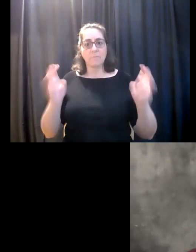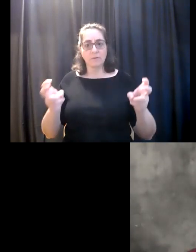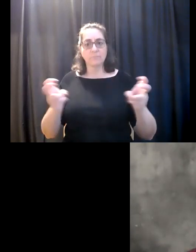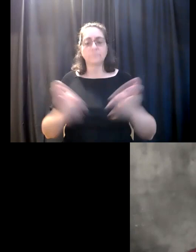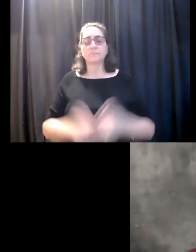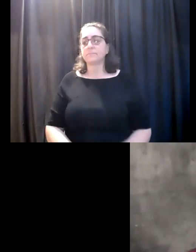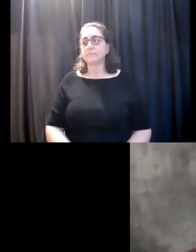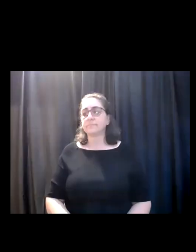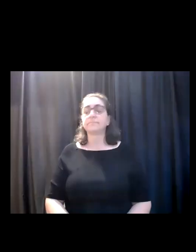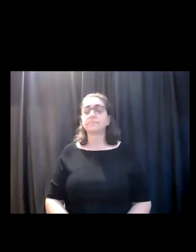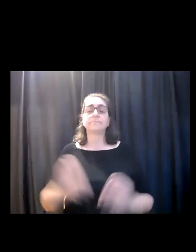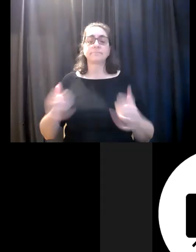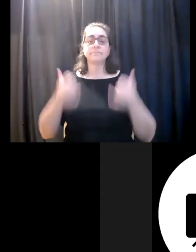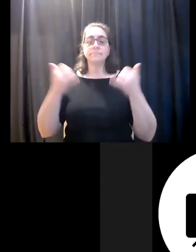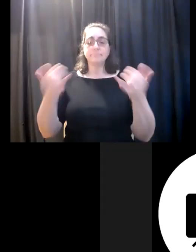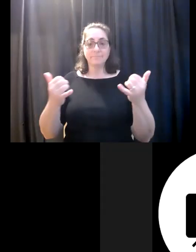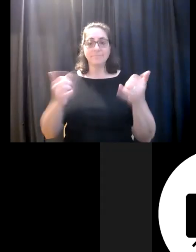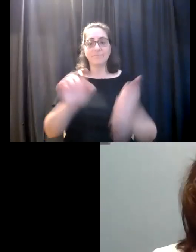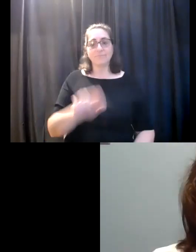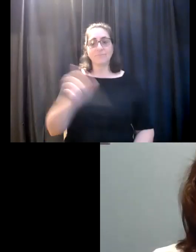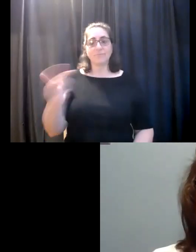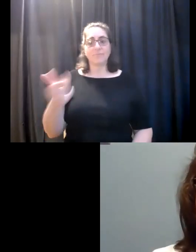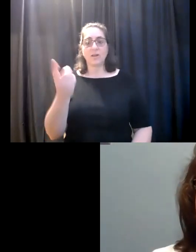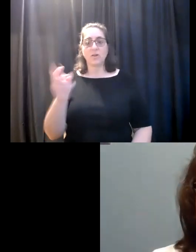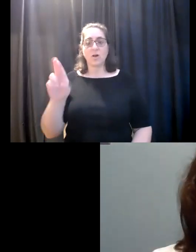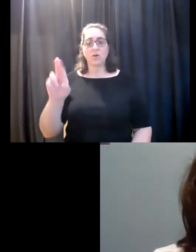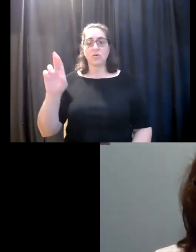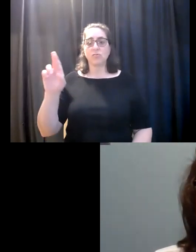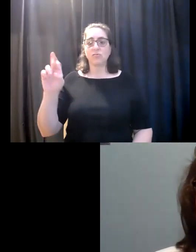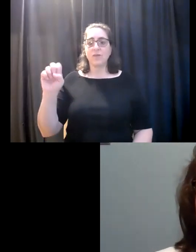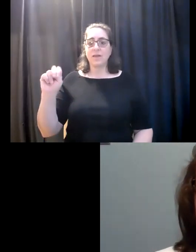Know than everyone is different and individual health care situations are different,